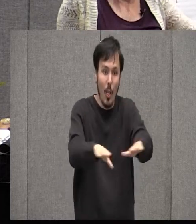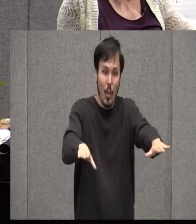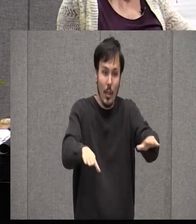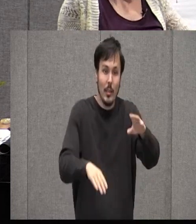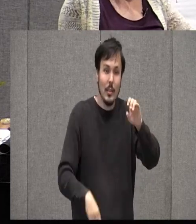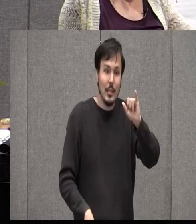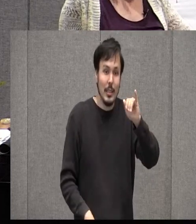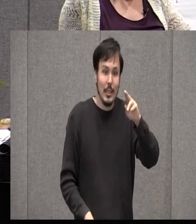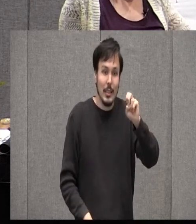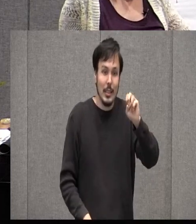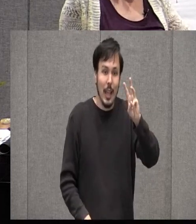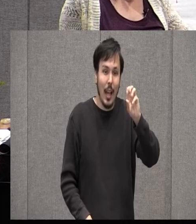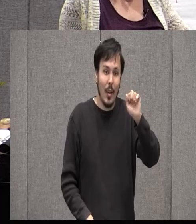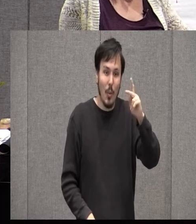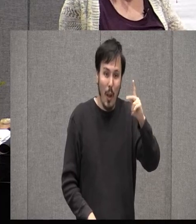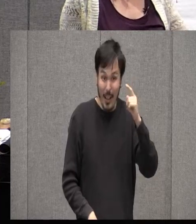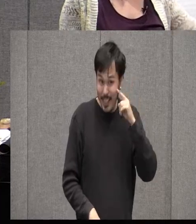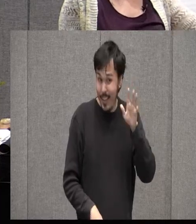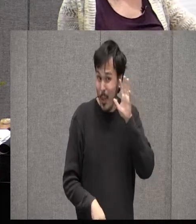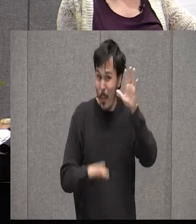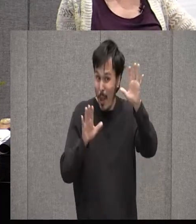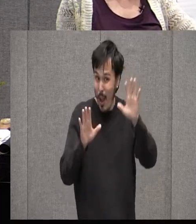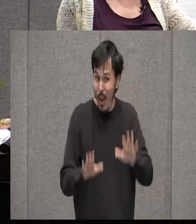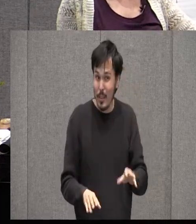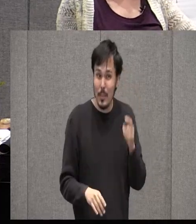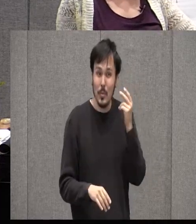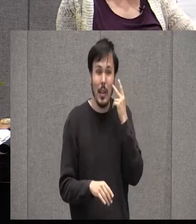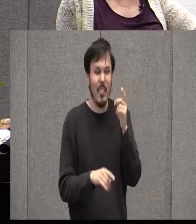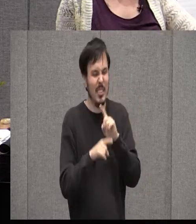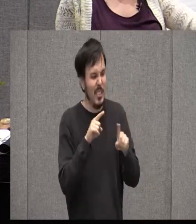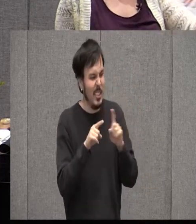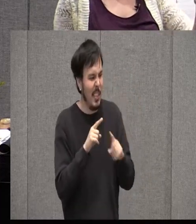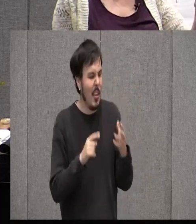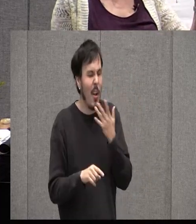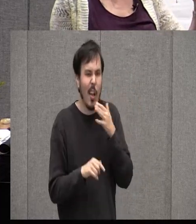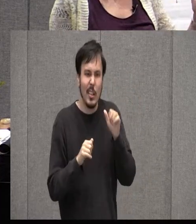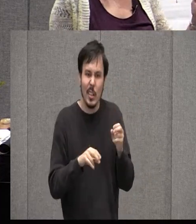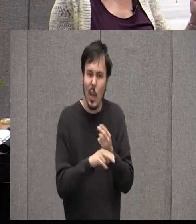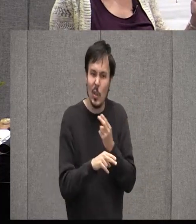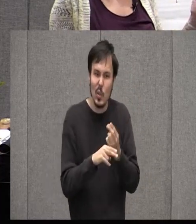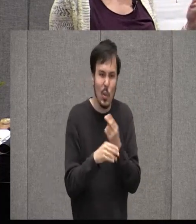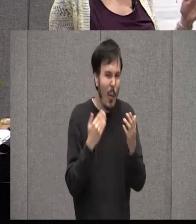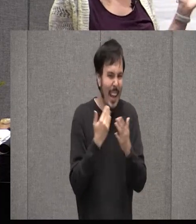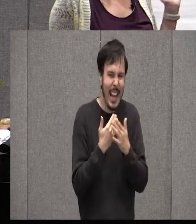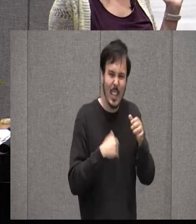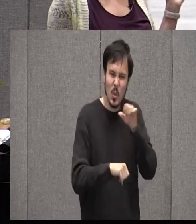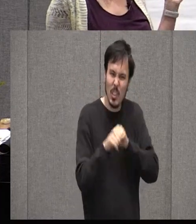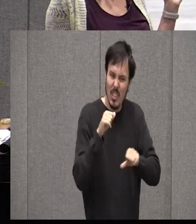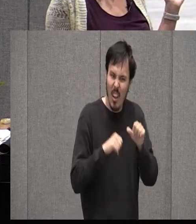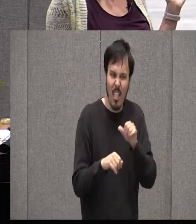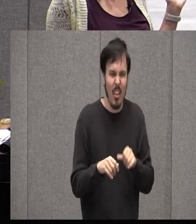I know, it's really cool. - I think that'll look really awesome 'cause you have all these different colors that you can use next to each other. That's right. You could make a whole color wheel.